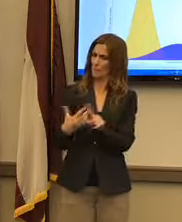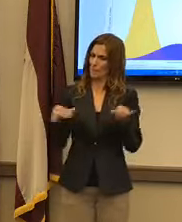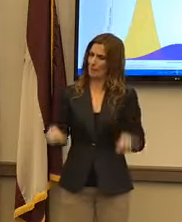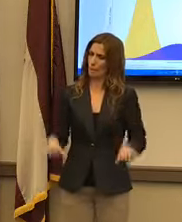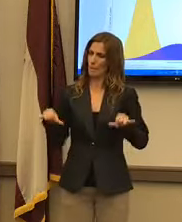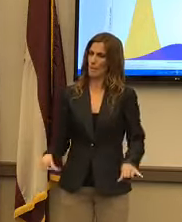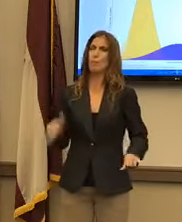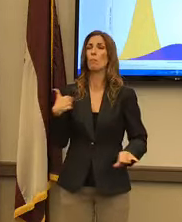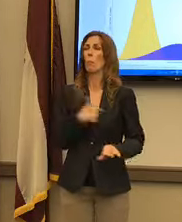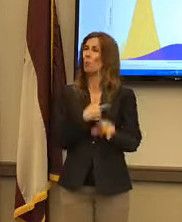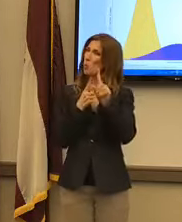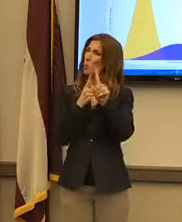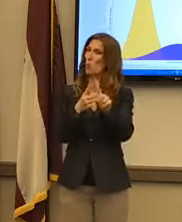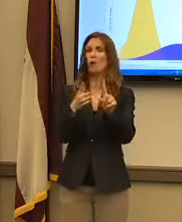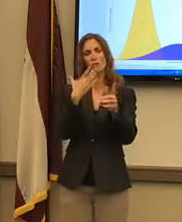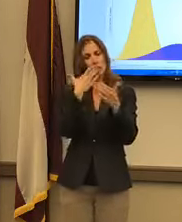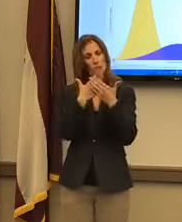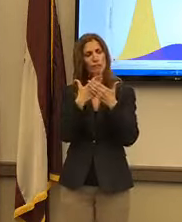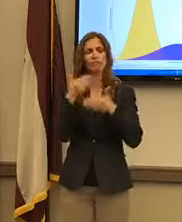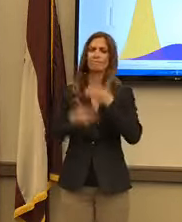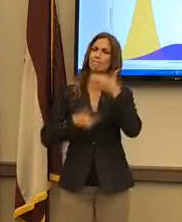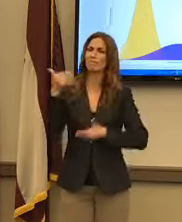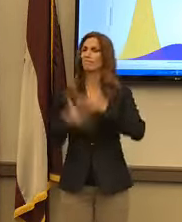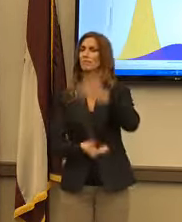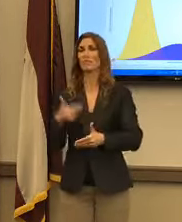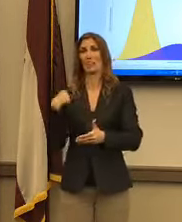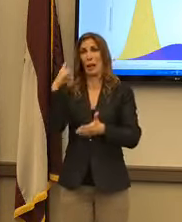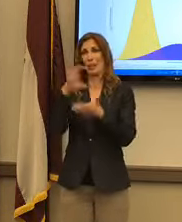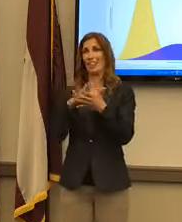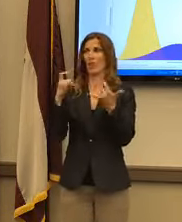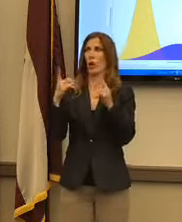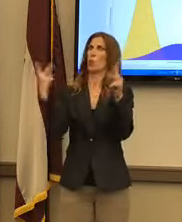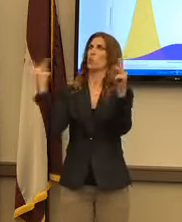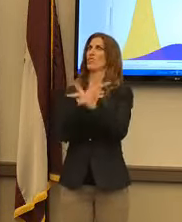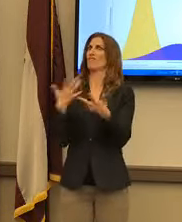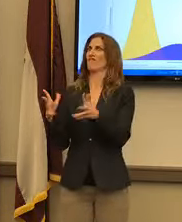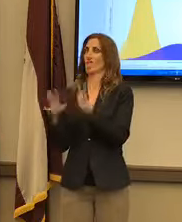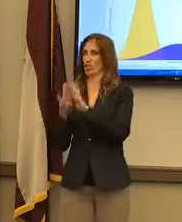moving in the right direction we have I believe turned the corner and this is a